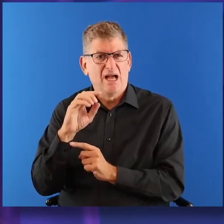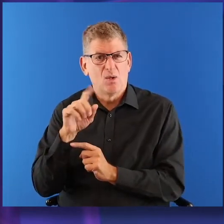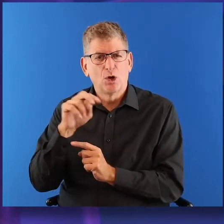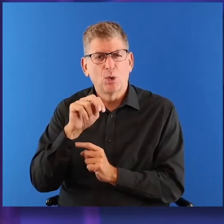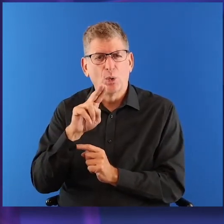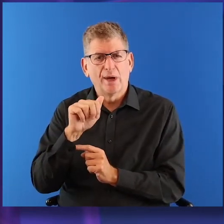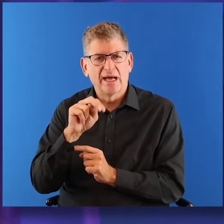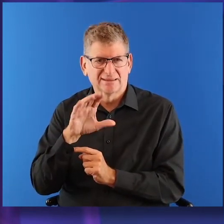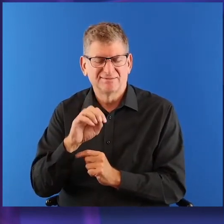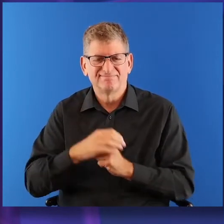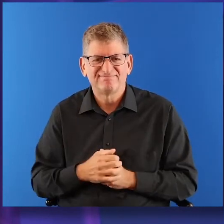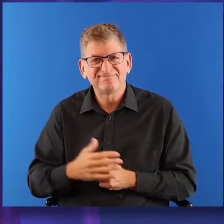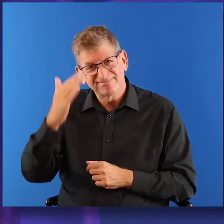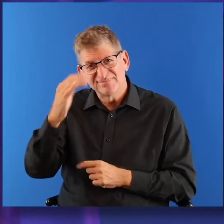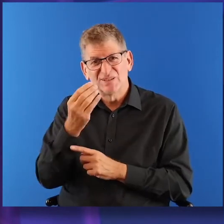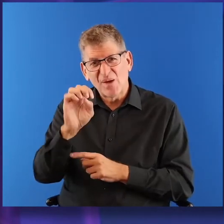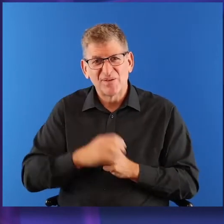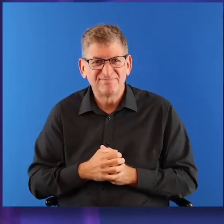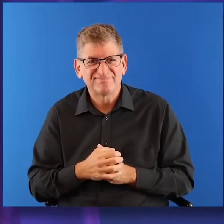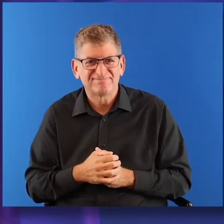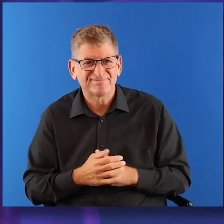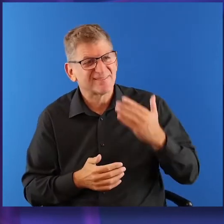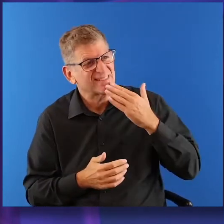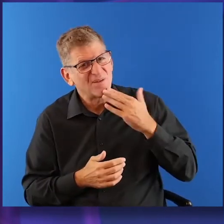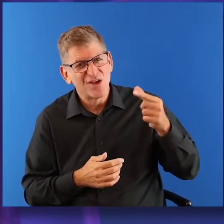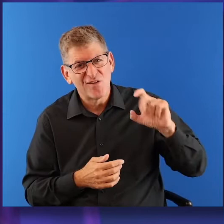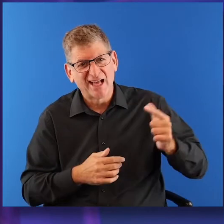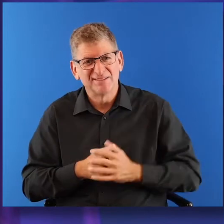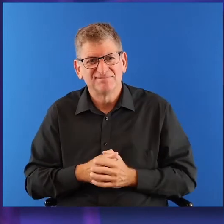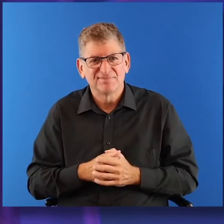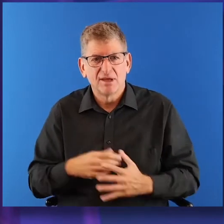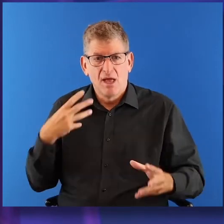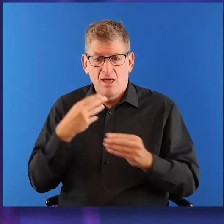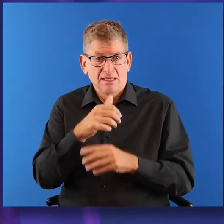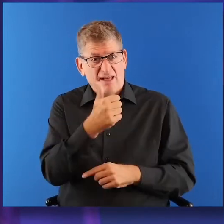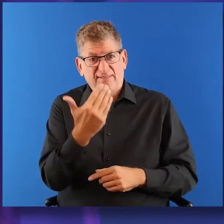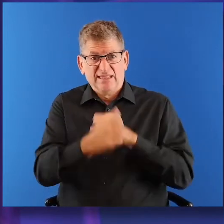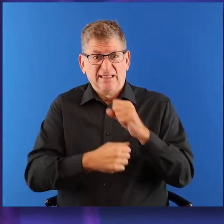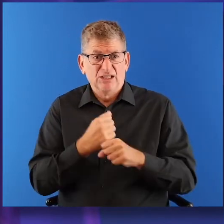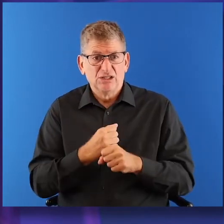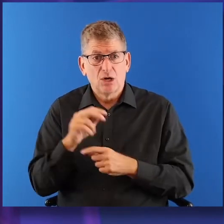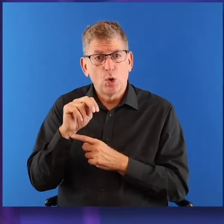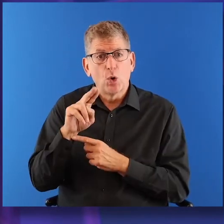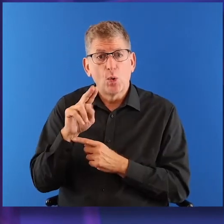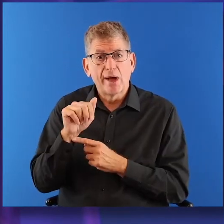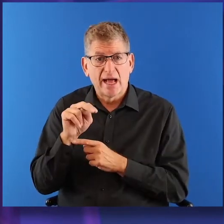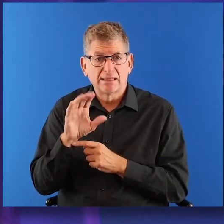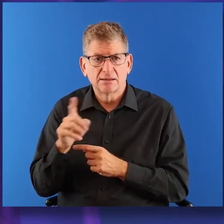Thank you, Greg. Over the last 10-15 years, Nuance has been hyper-focused on building